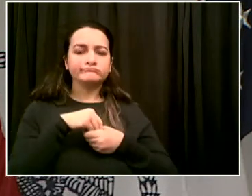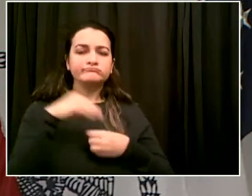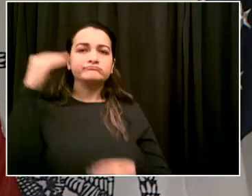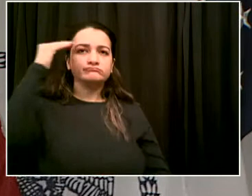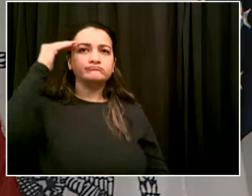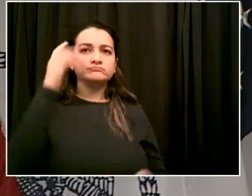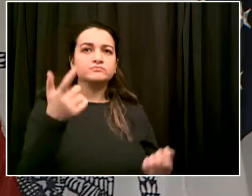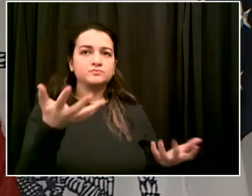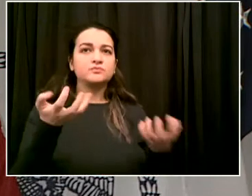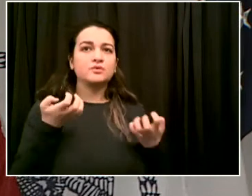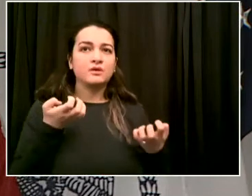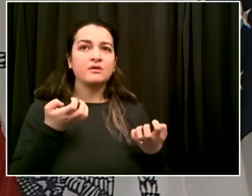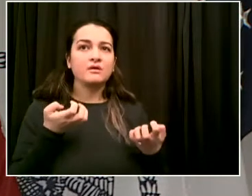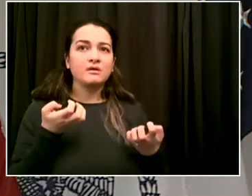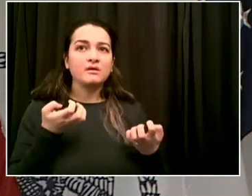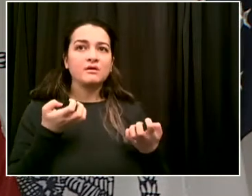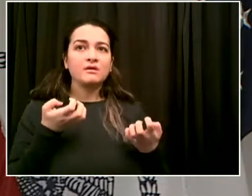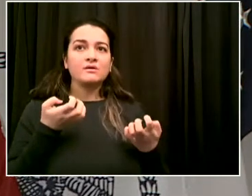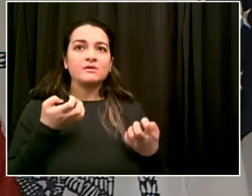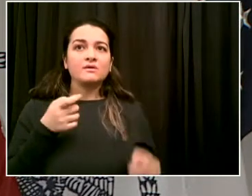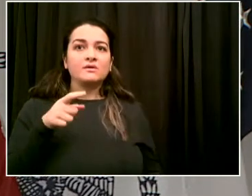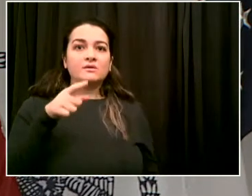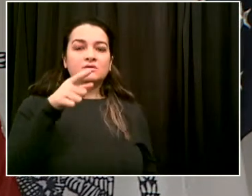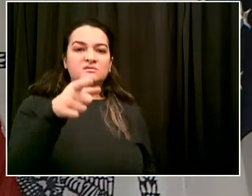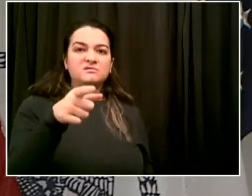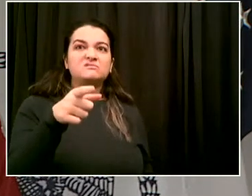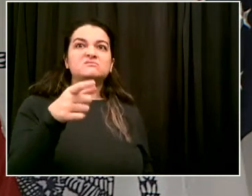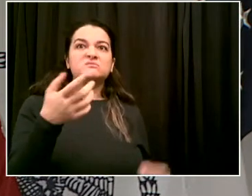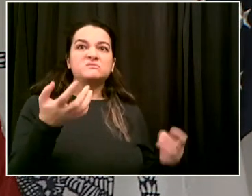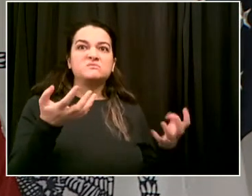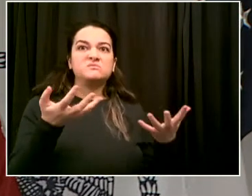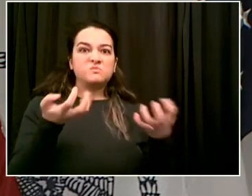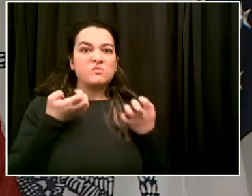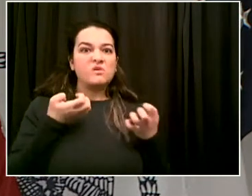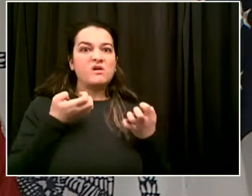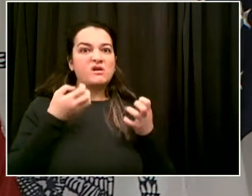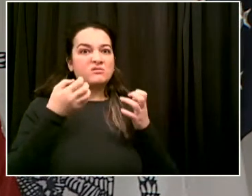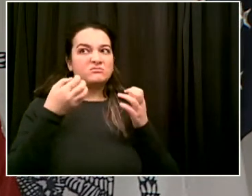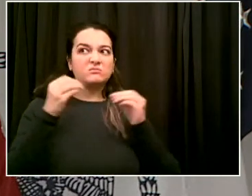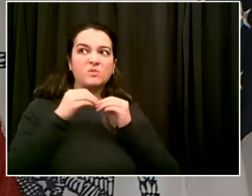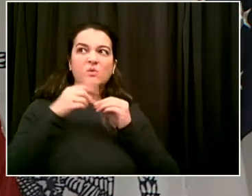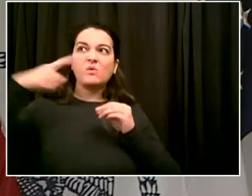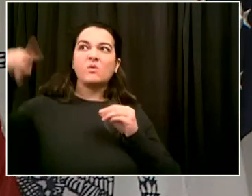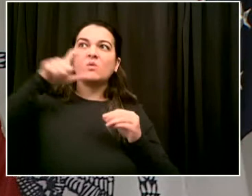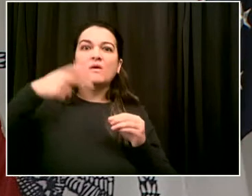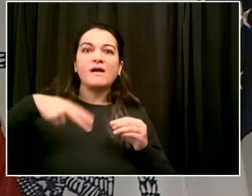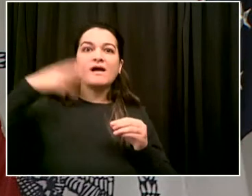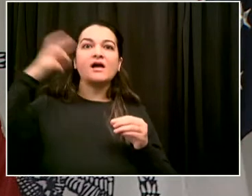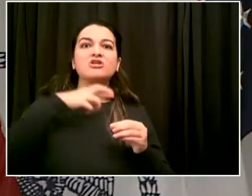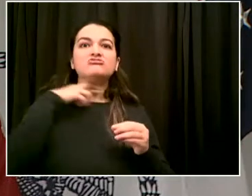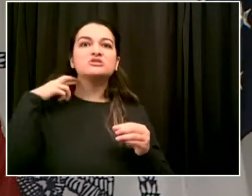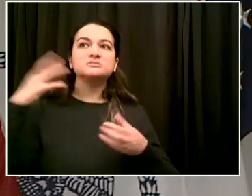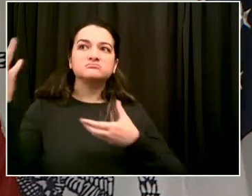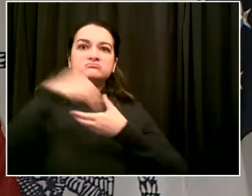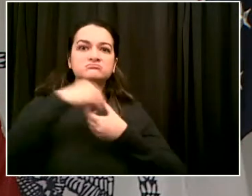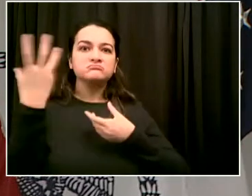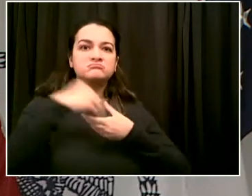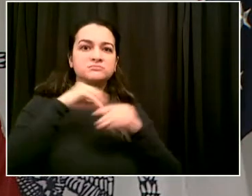AFTER THE FIRST WAVE I'M